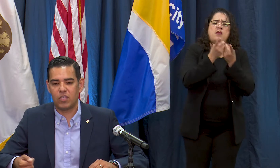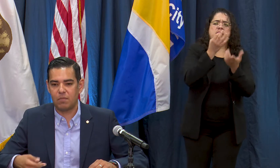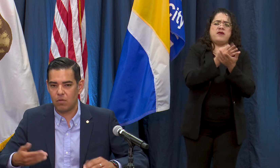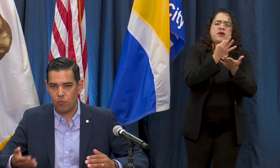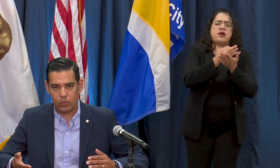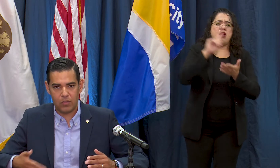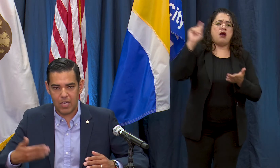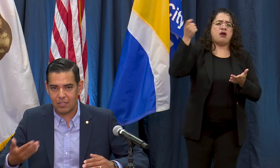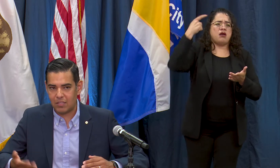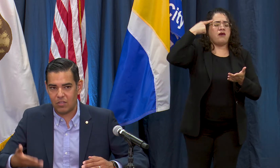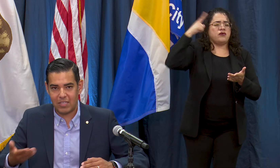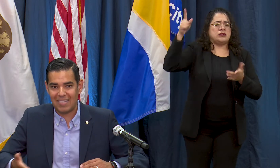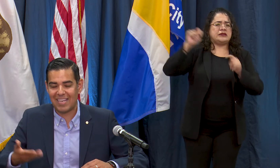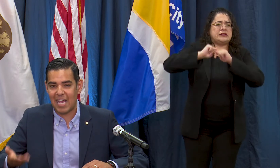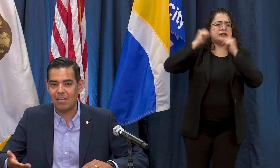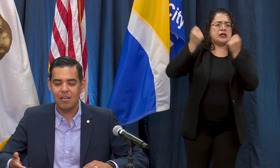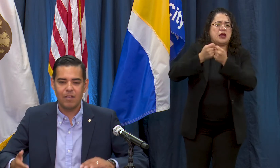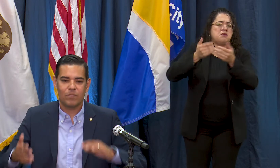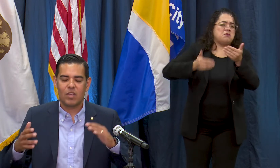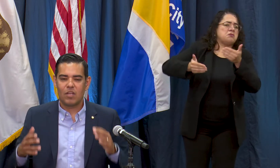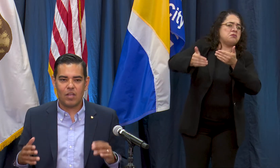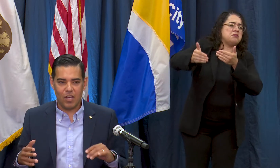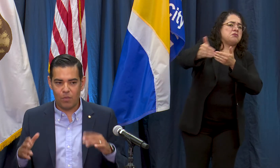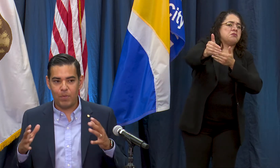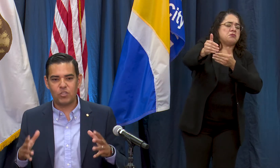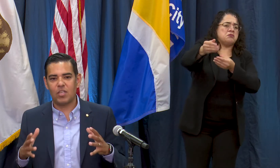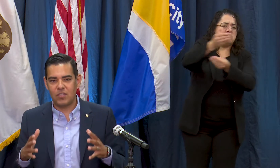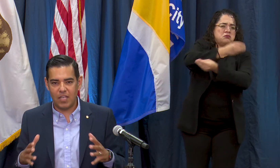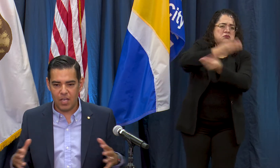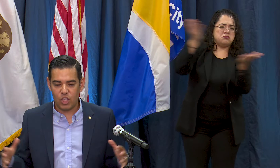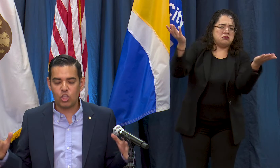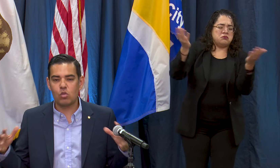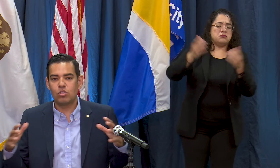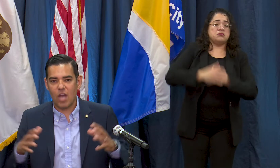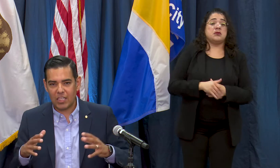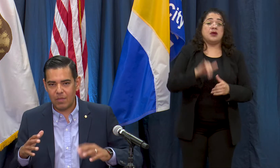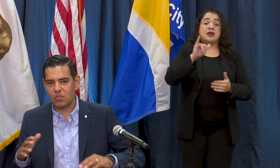team hopefully in the days ahead. The budget is a huge document so